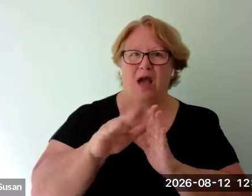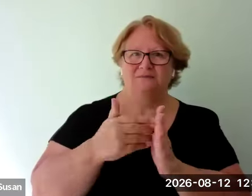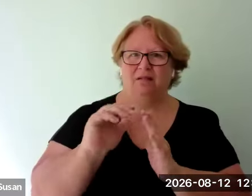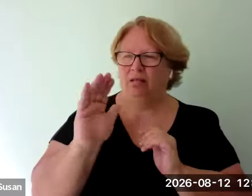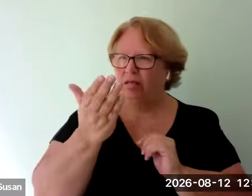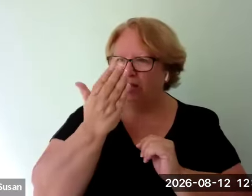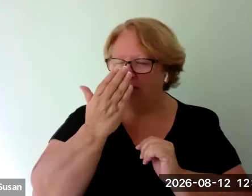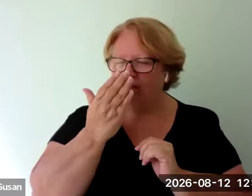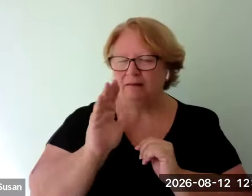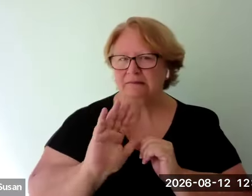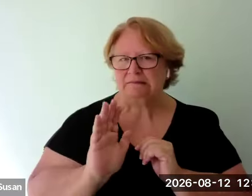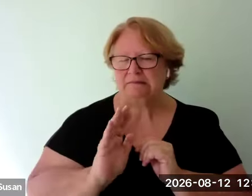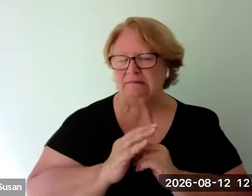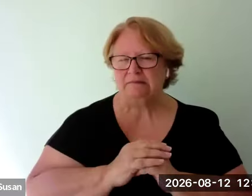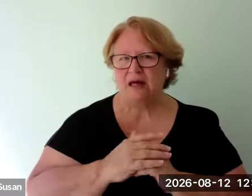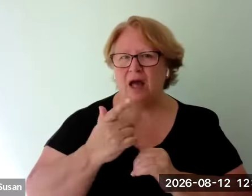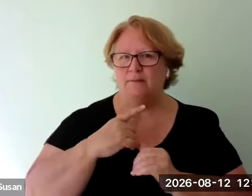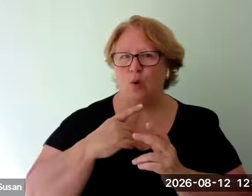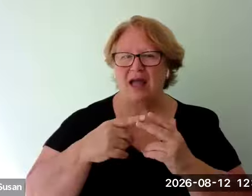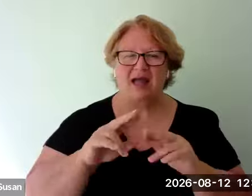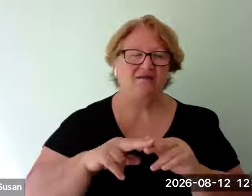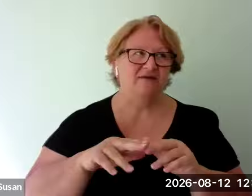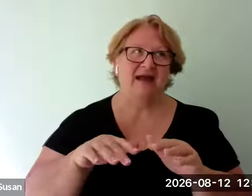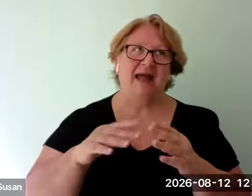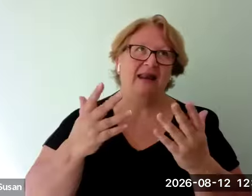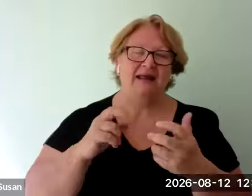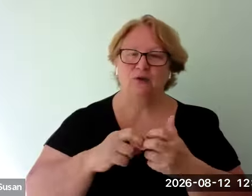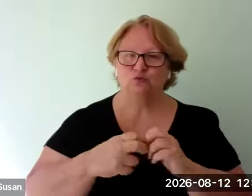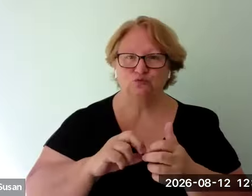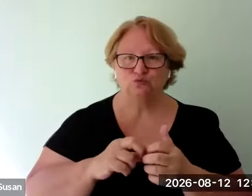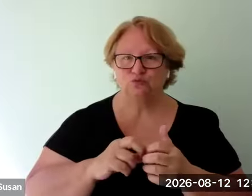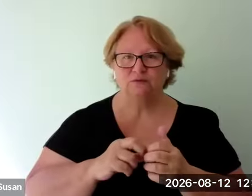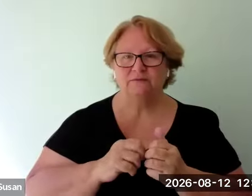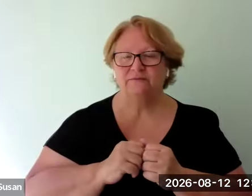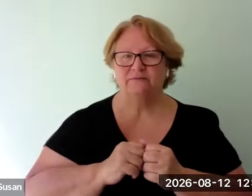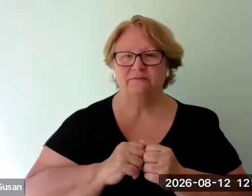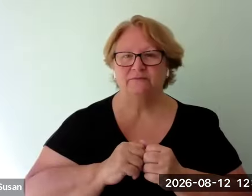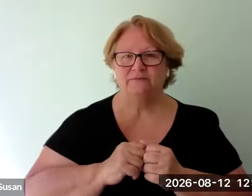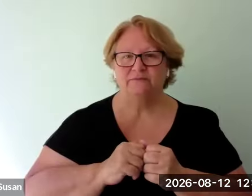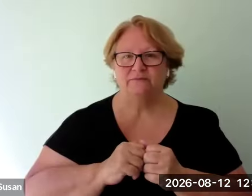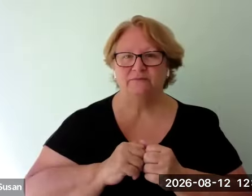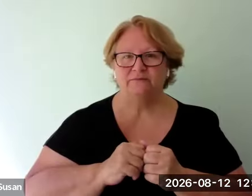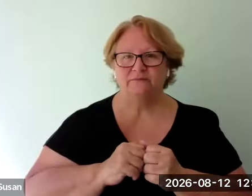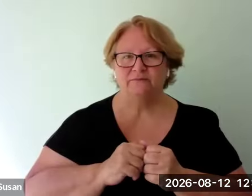submit an application to start a form earlier rather than later, please do not leave it to the last day because if